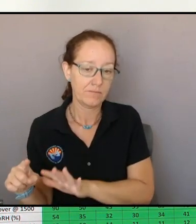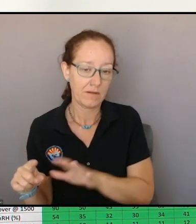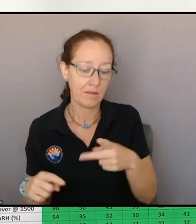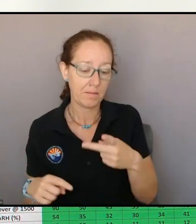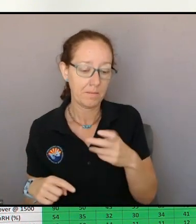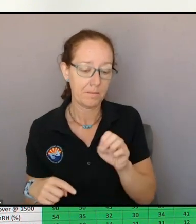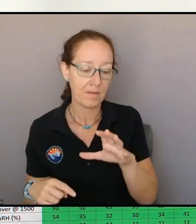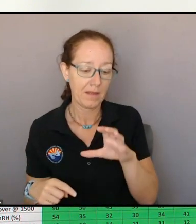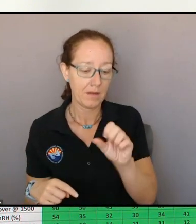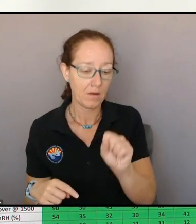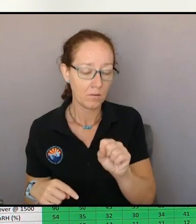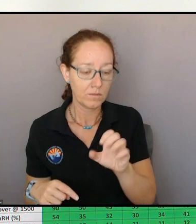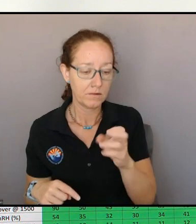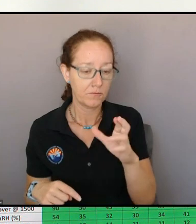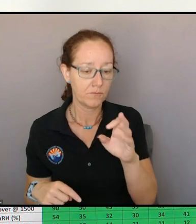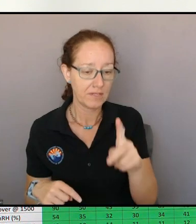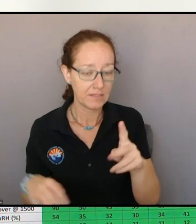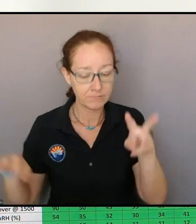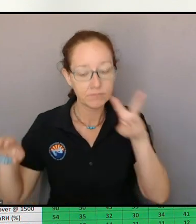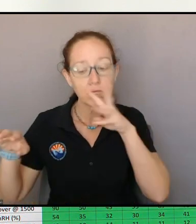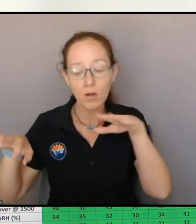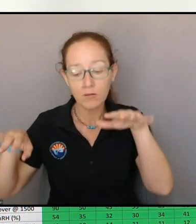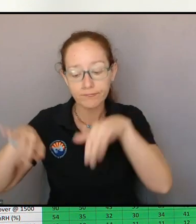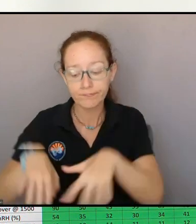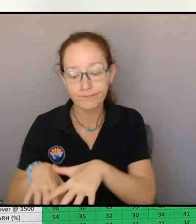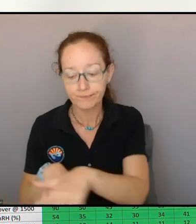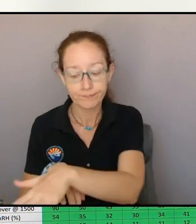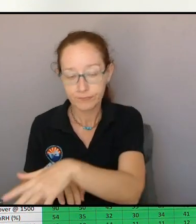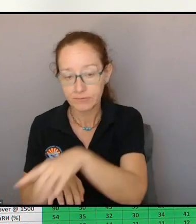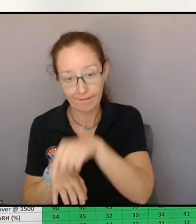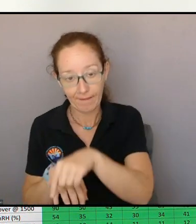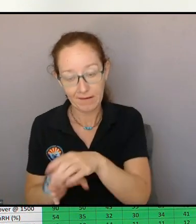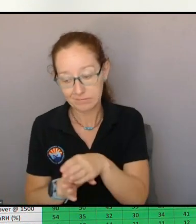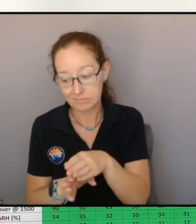area. Uh we're looking at approaching approximately 2